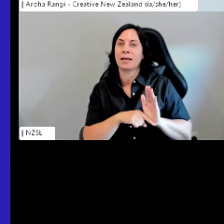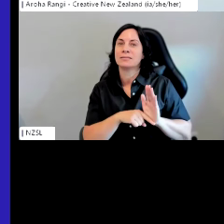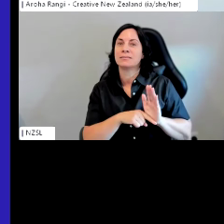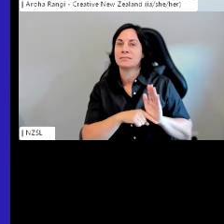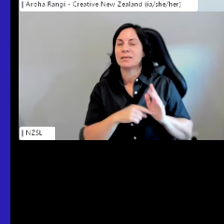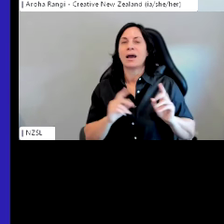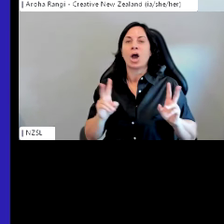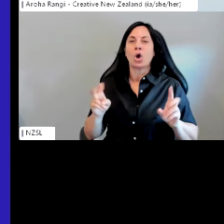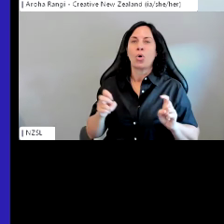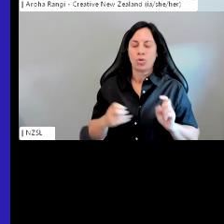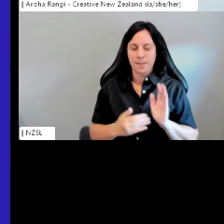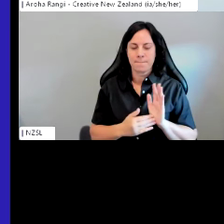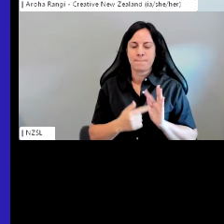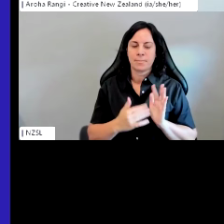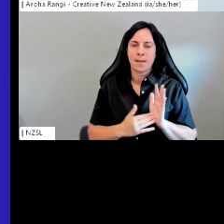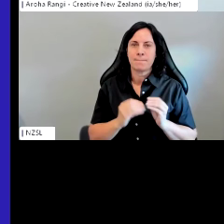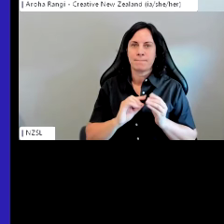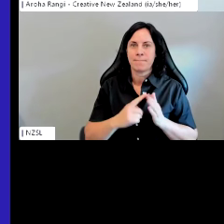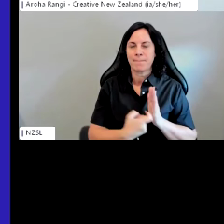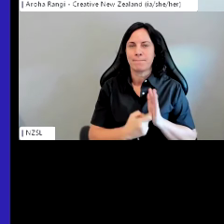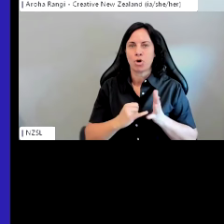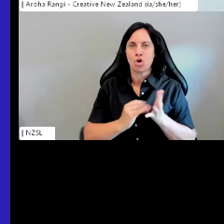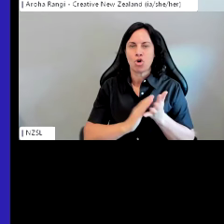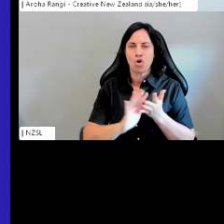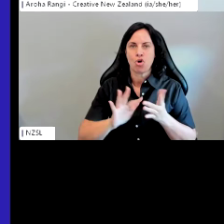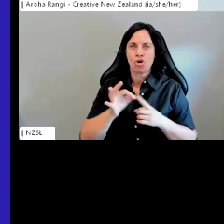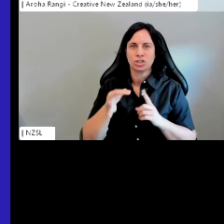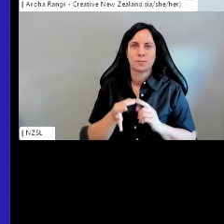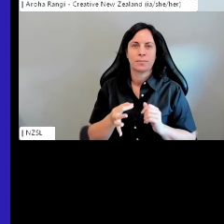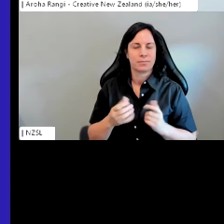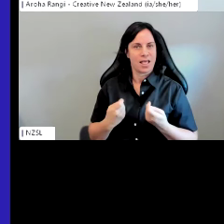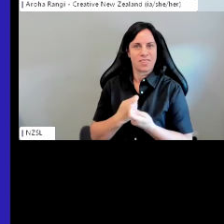uh it's free. Uh and the benefits of membership are you're the first to find out what's going on,